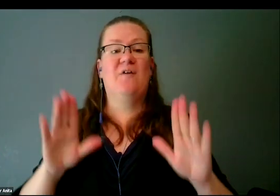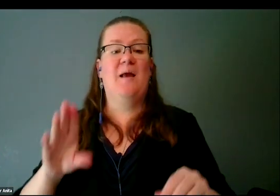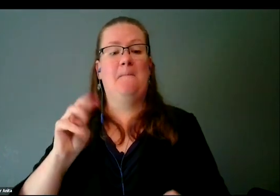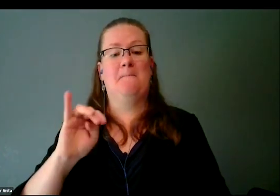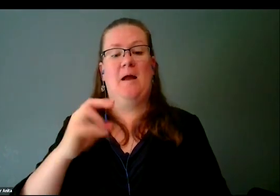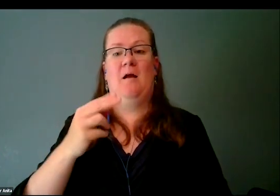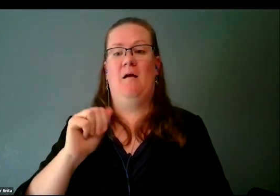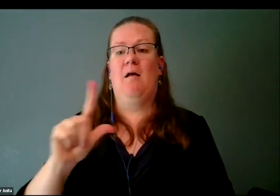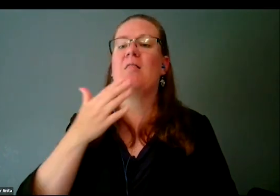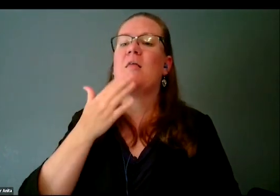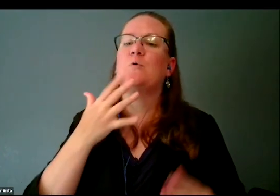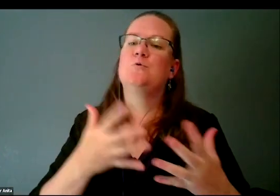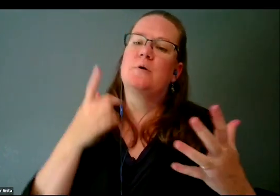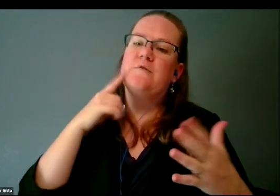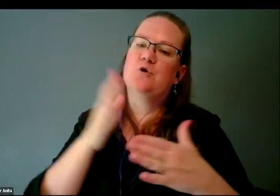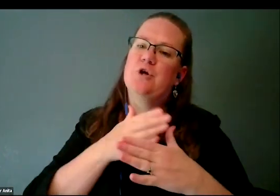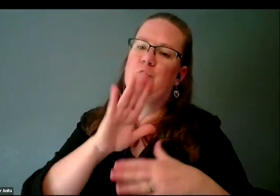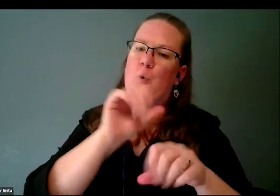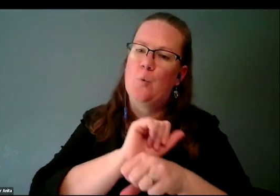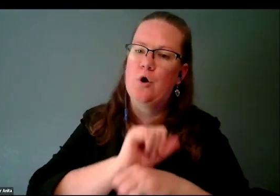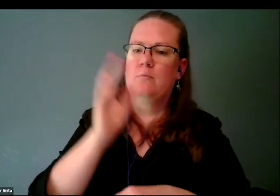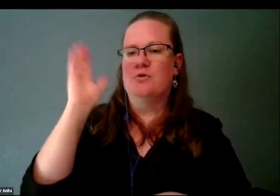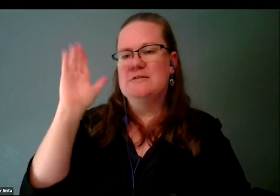and for sharing this great work with us today. Thanks for having me.